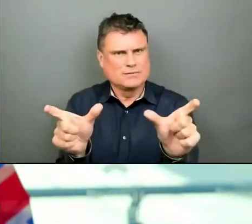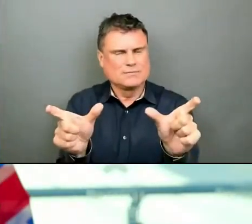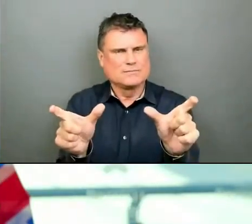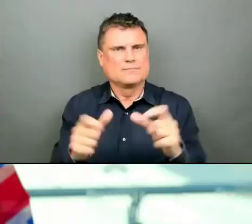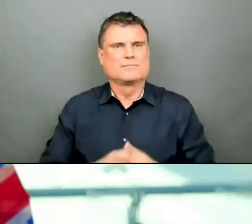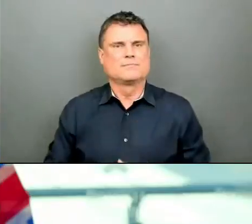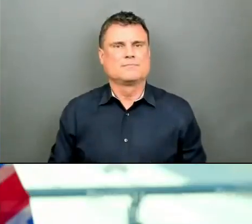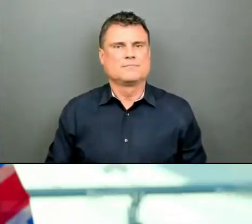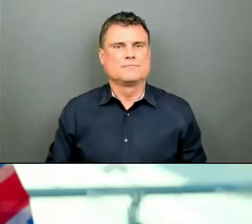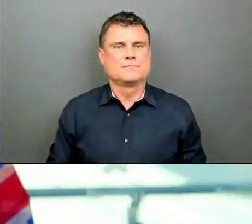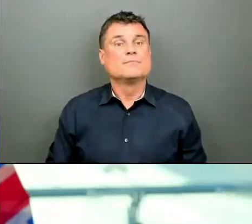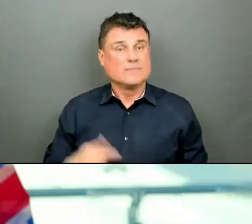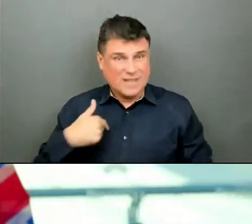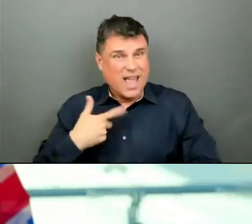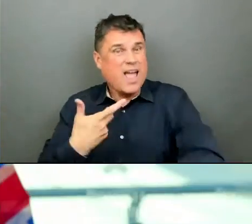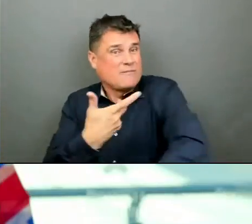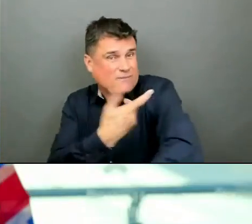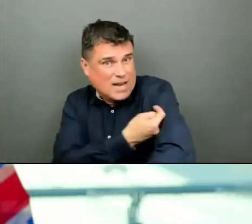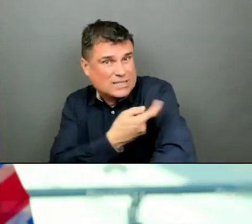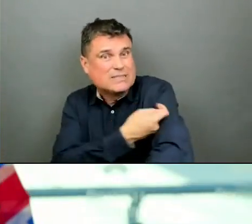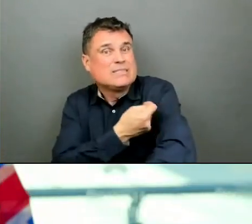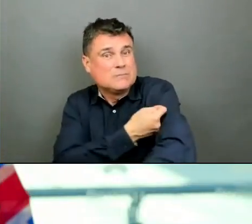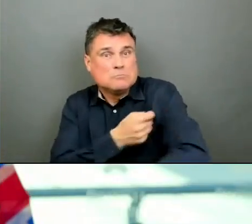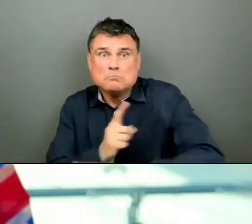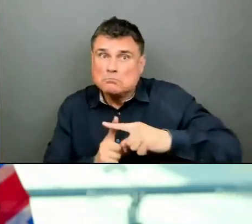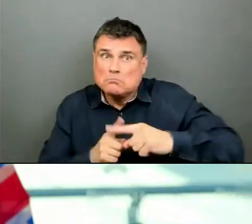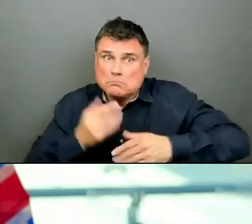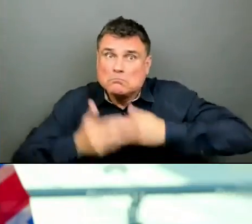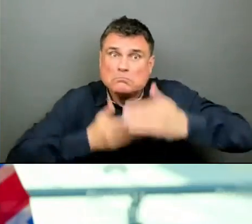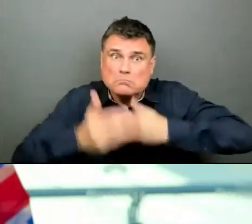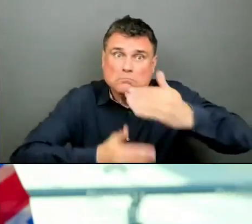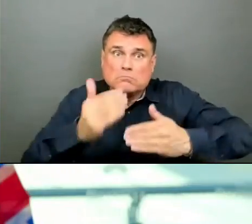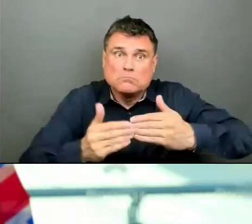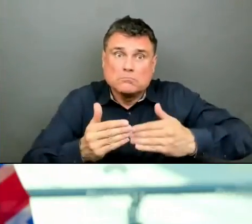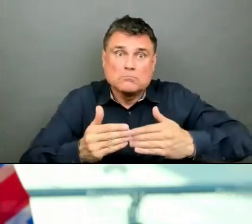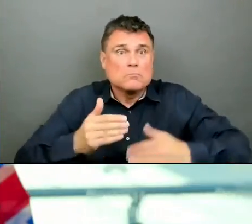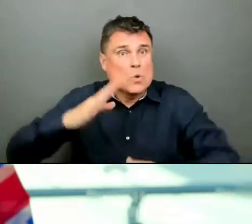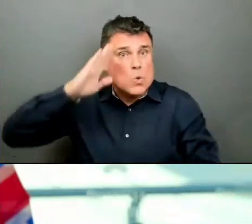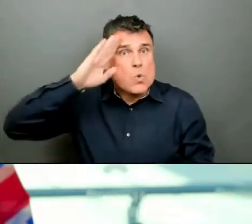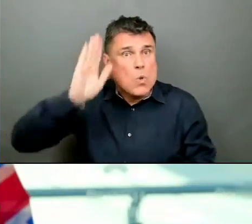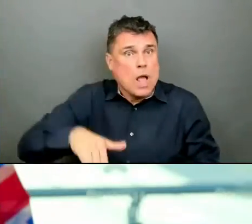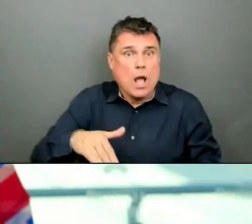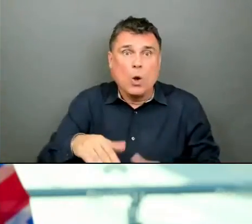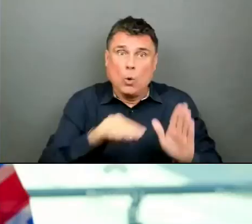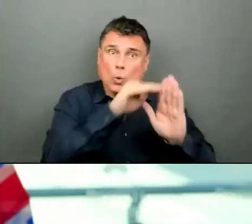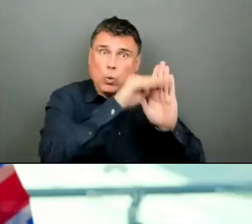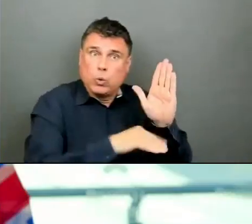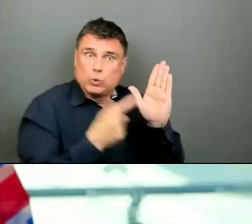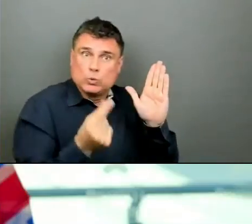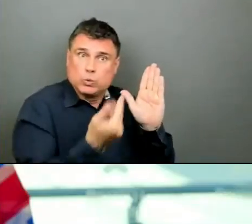and we know the measures we need to take now as we get more and more people protected.